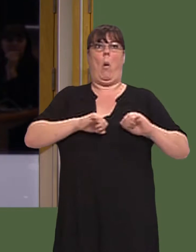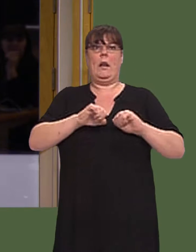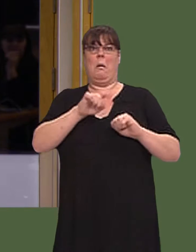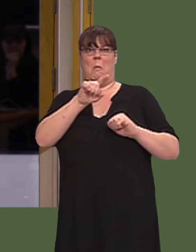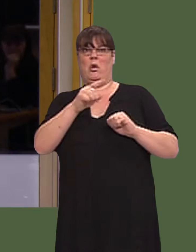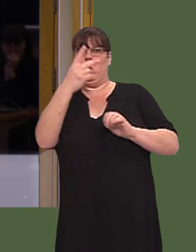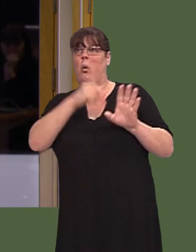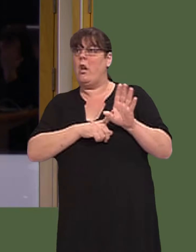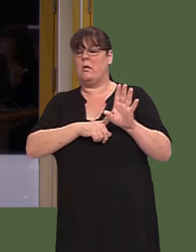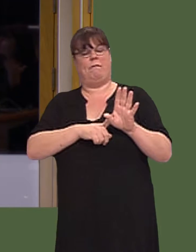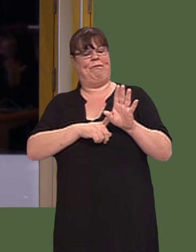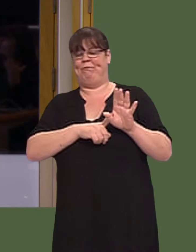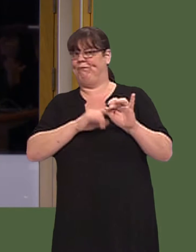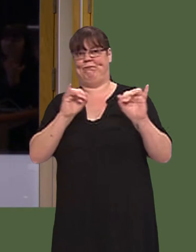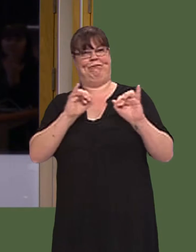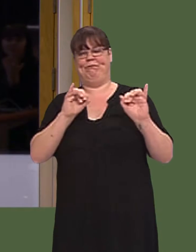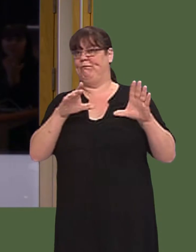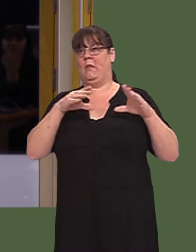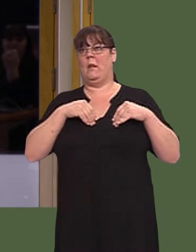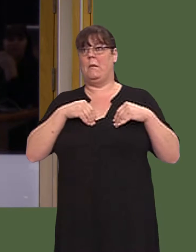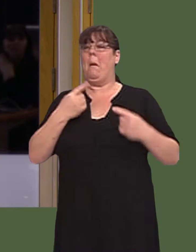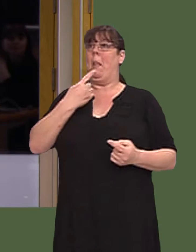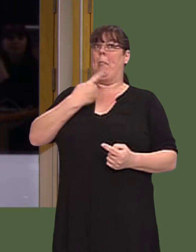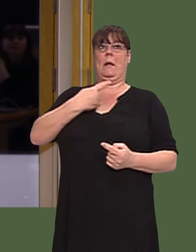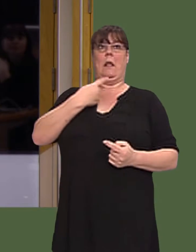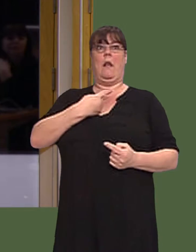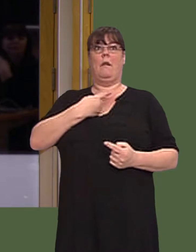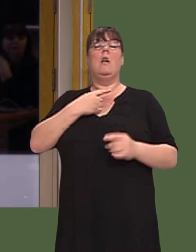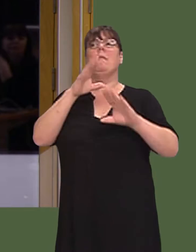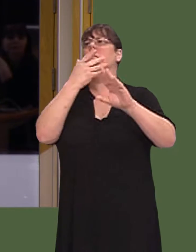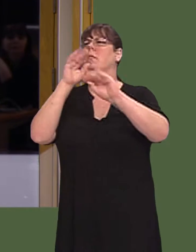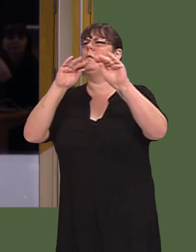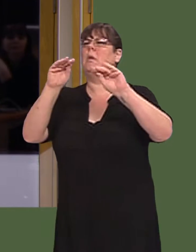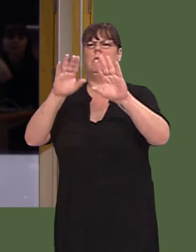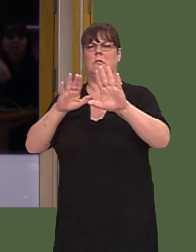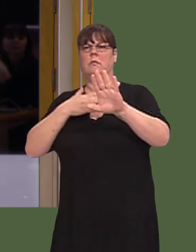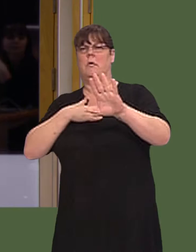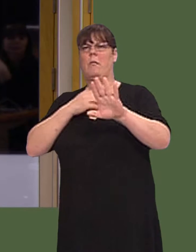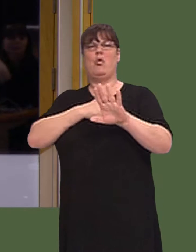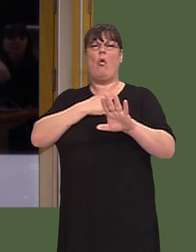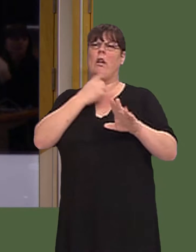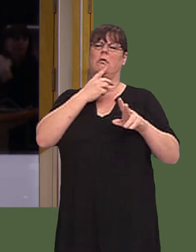Now, I myself have been waitingó[Interruption.] SorryóLlywydd. Y Llywydd / The Llywydd: Can the Member be heard, please?